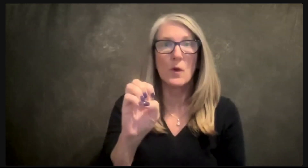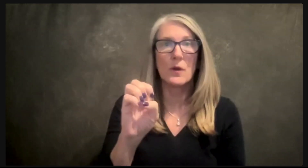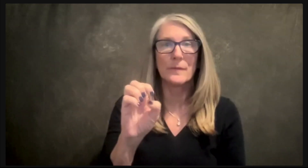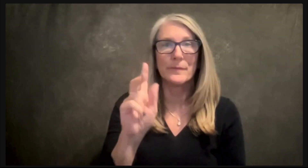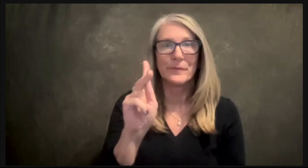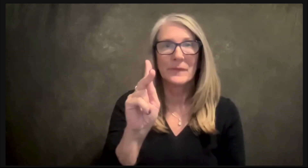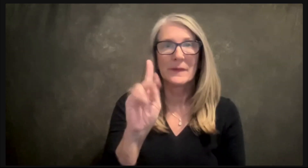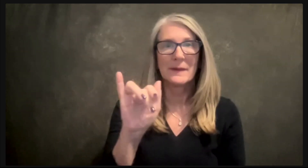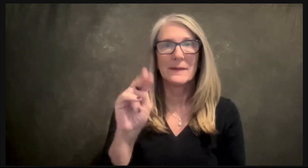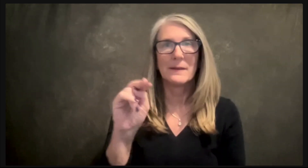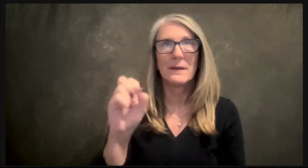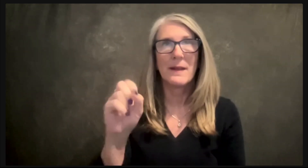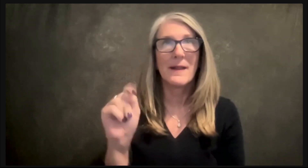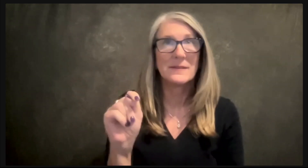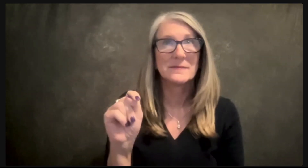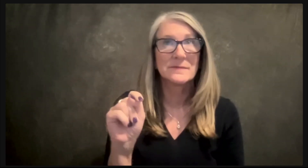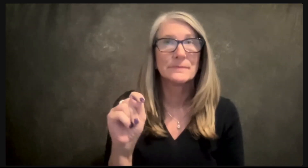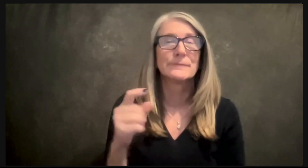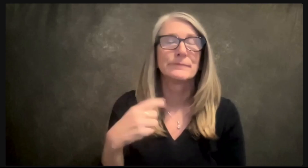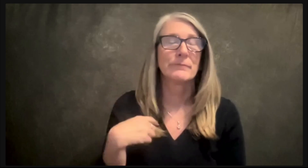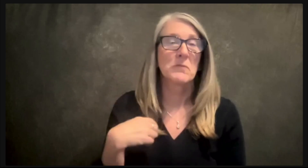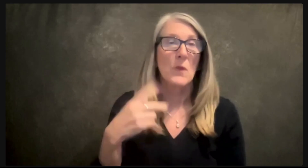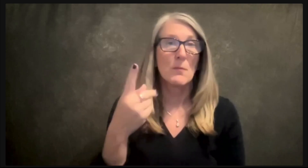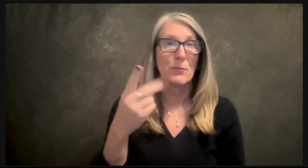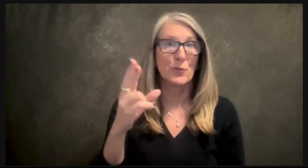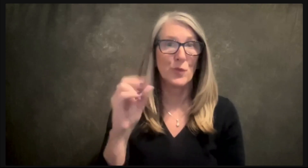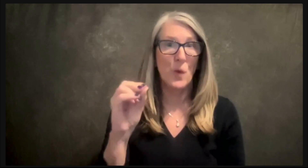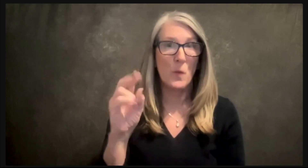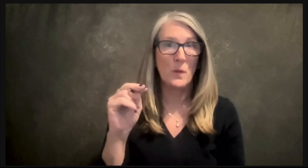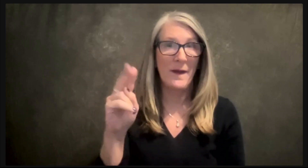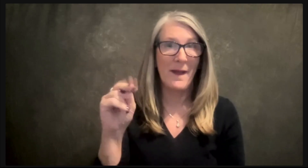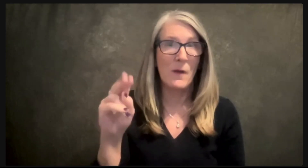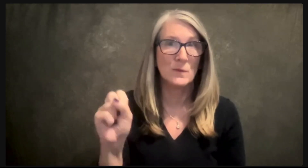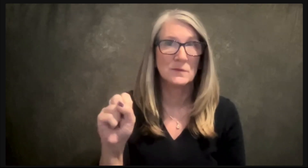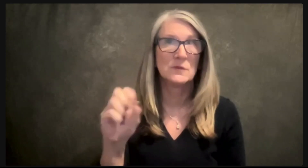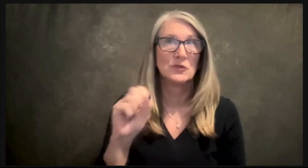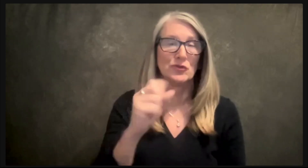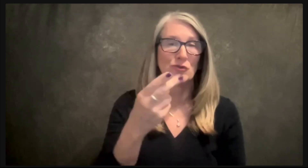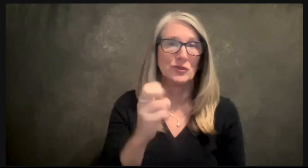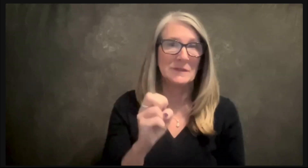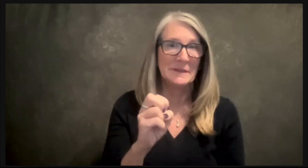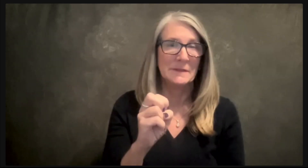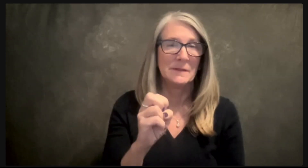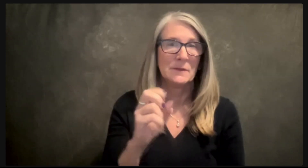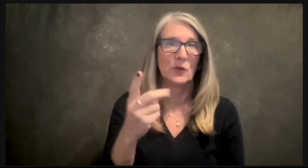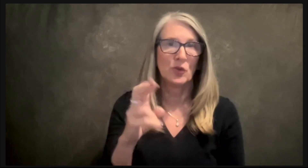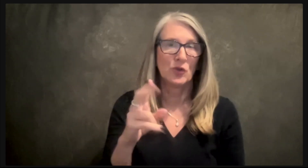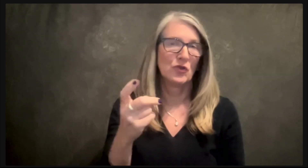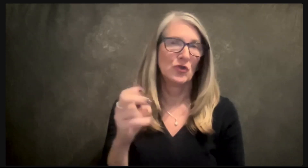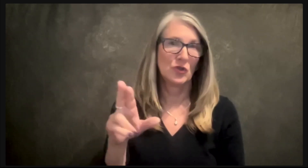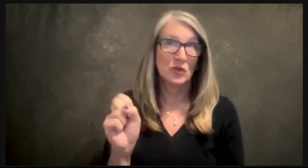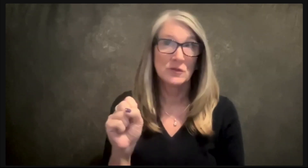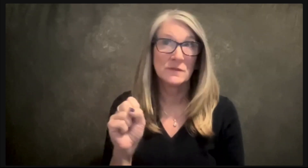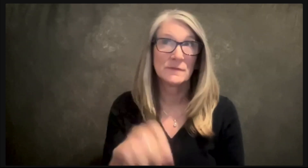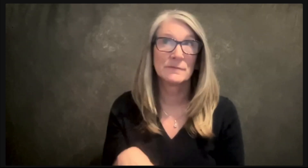My name is Lore Kinast. My pronouns are she, her, and hers.